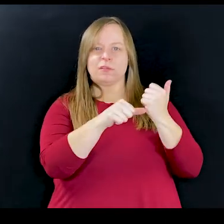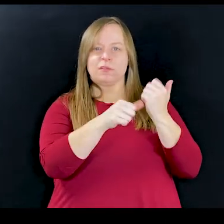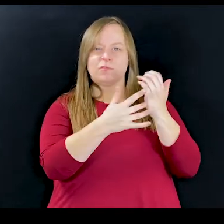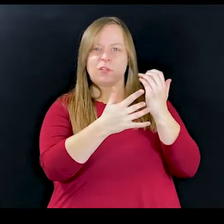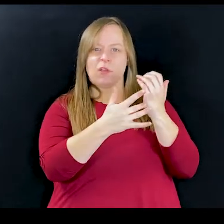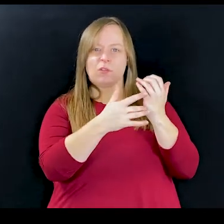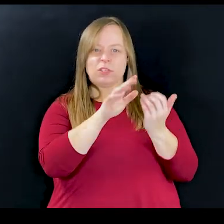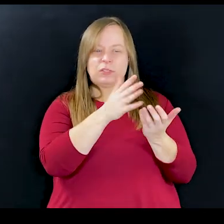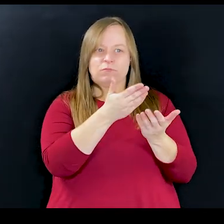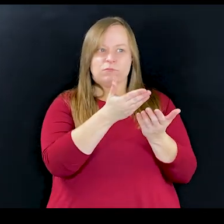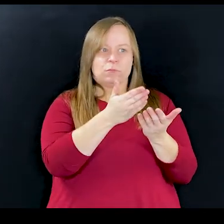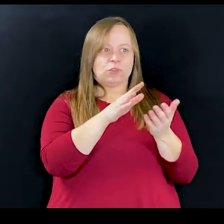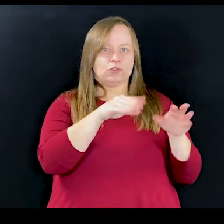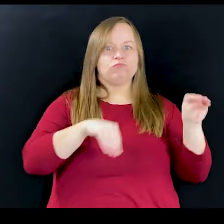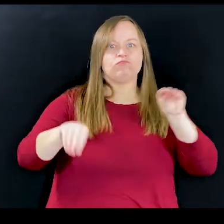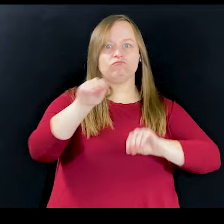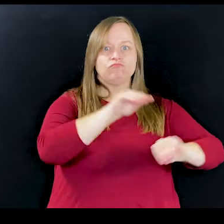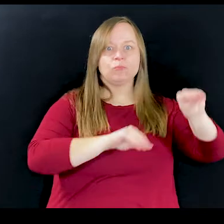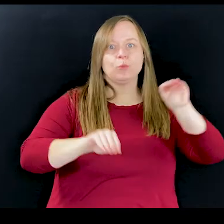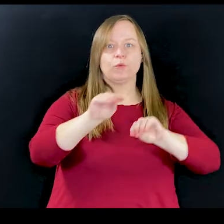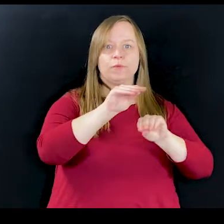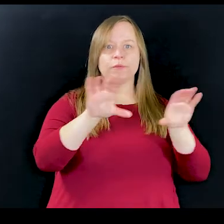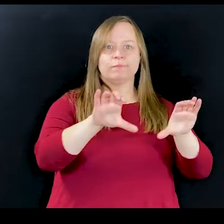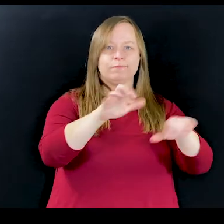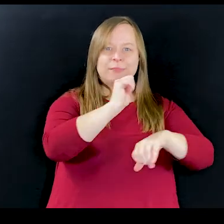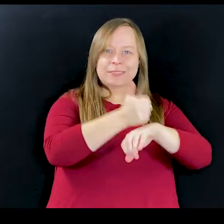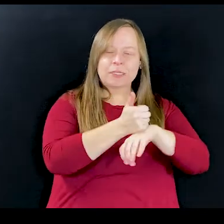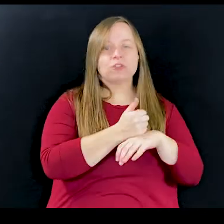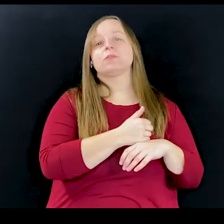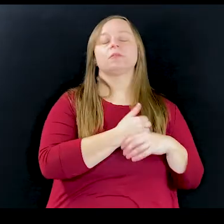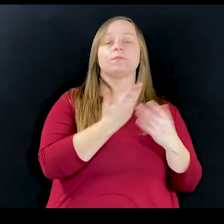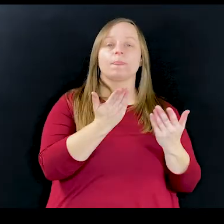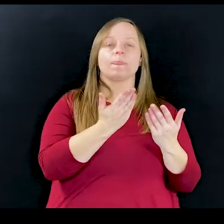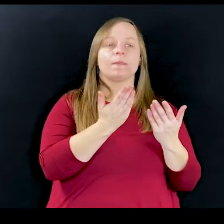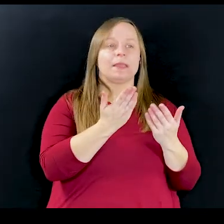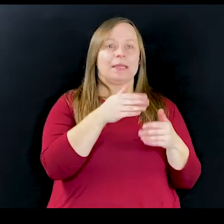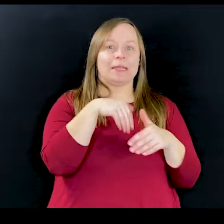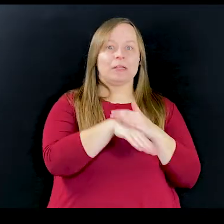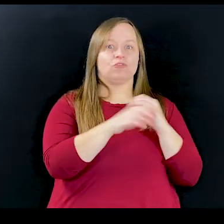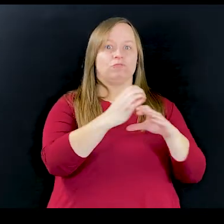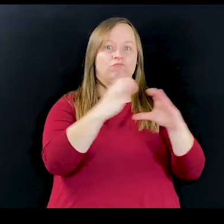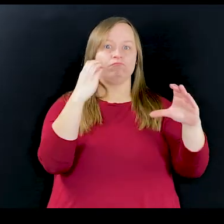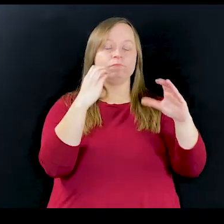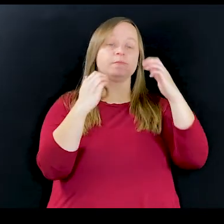or assistive technology-- to get around the stations and into the rail cars.